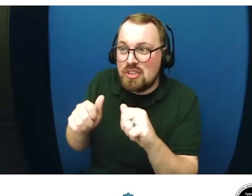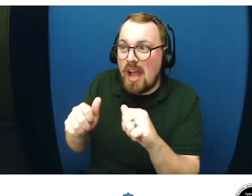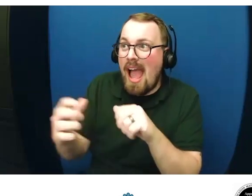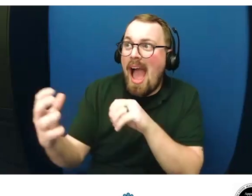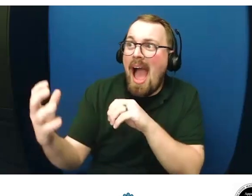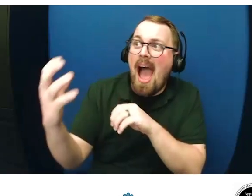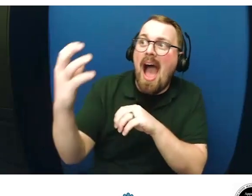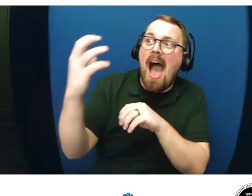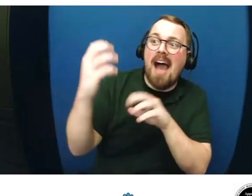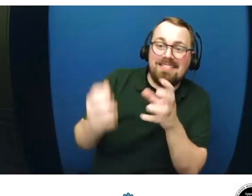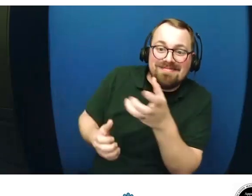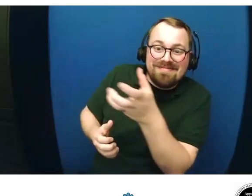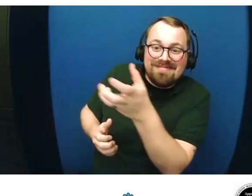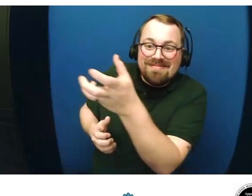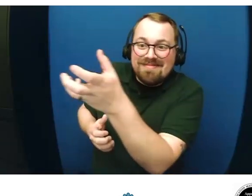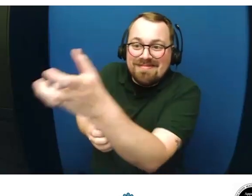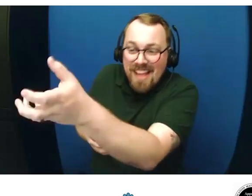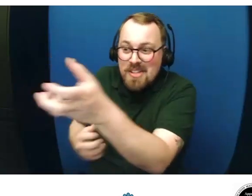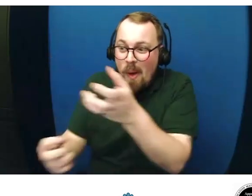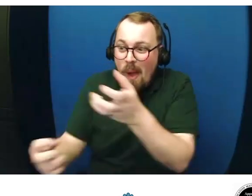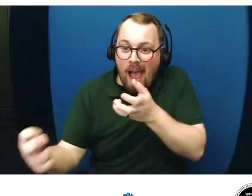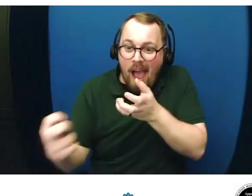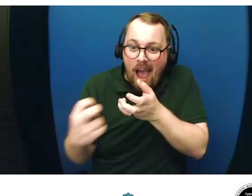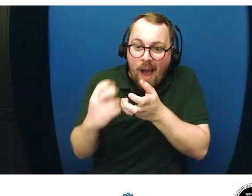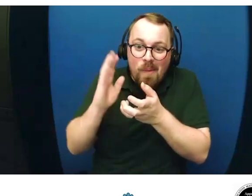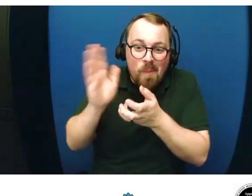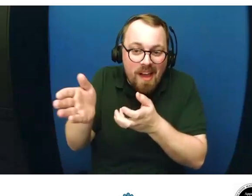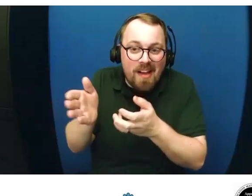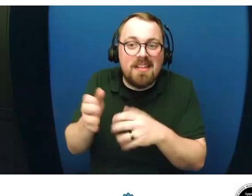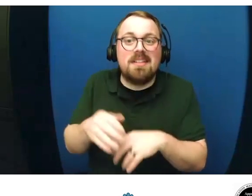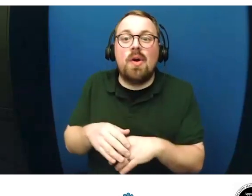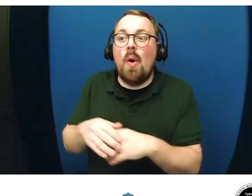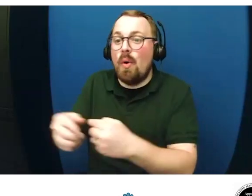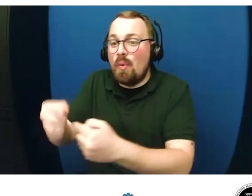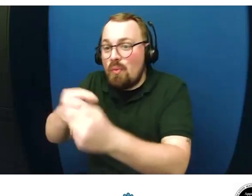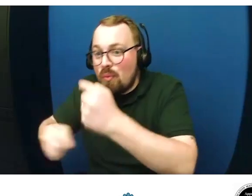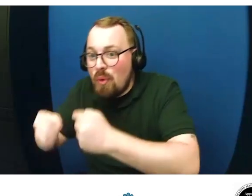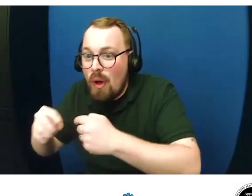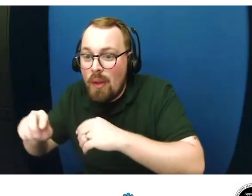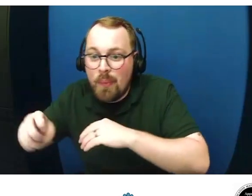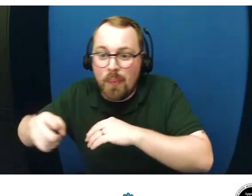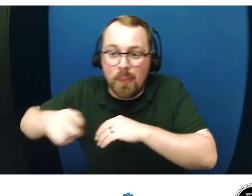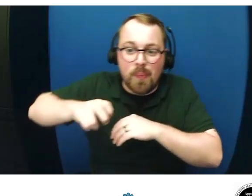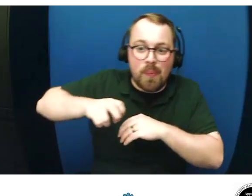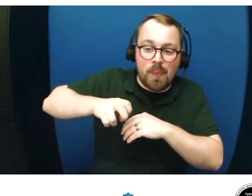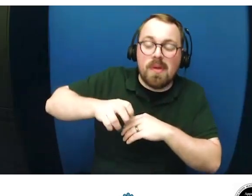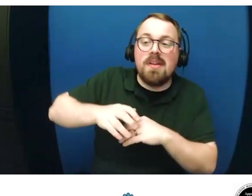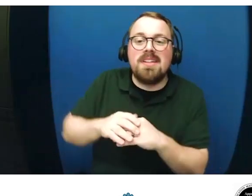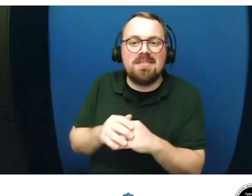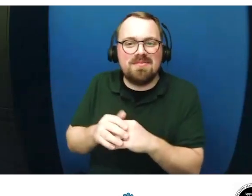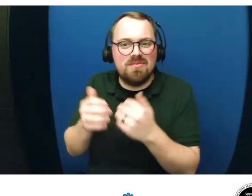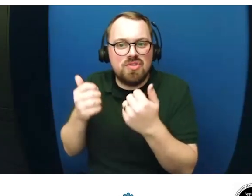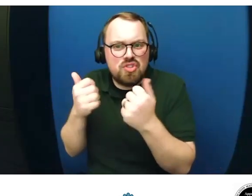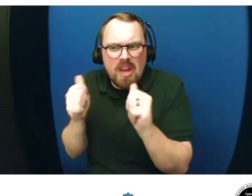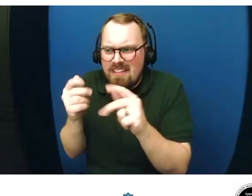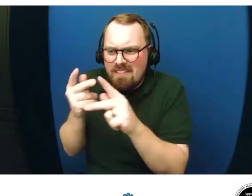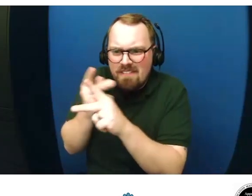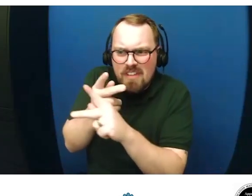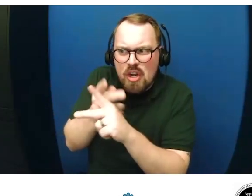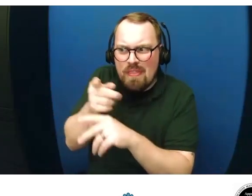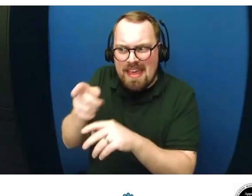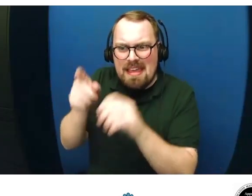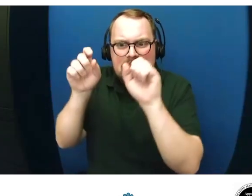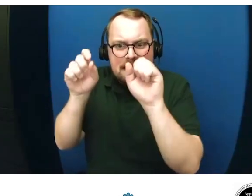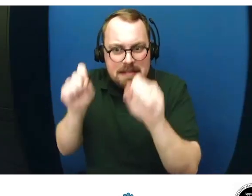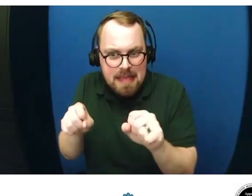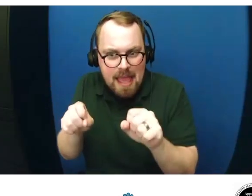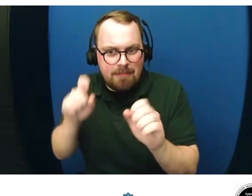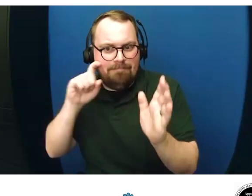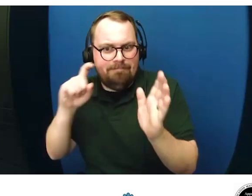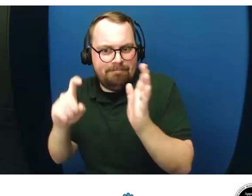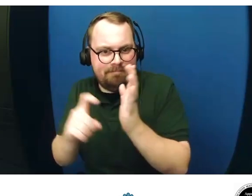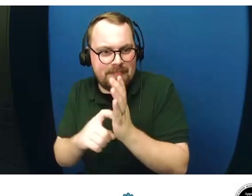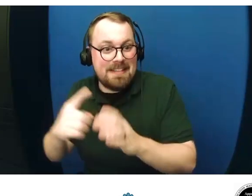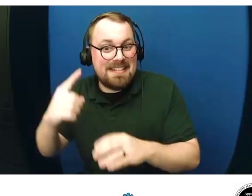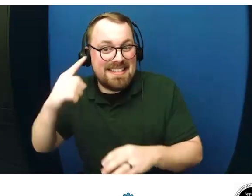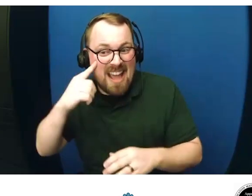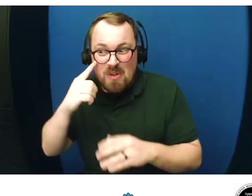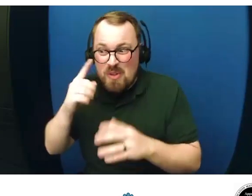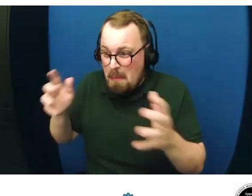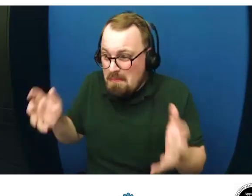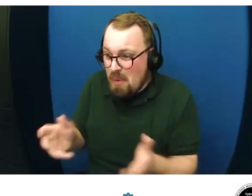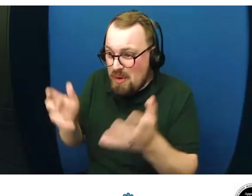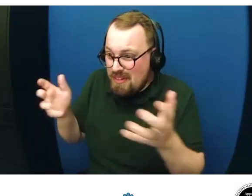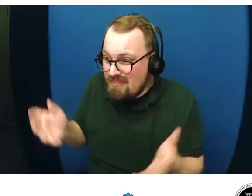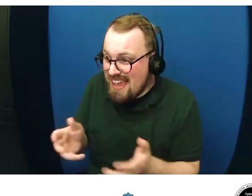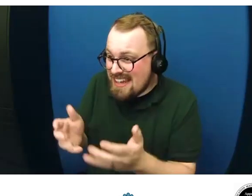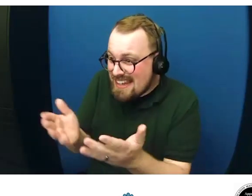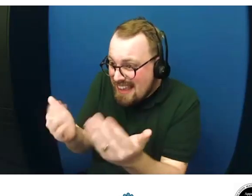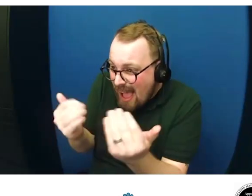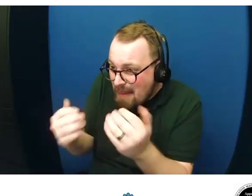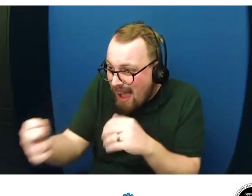out for them, to crawl to them, to roll to them, to try and find this source of fun, motivating sound.